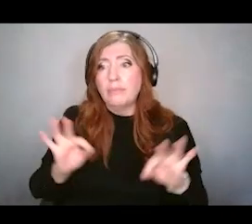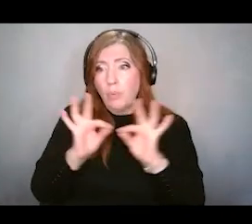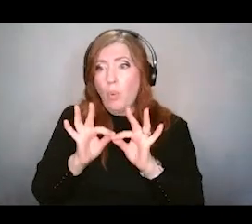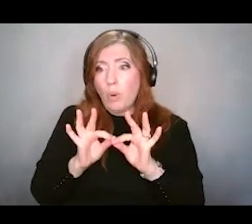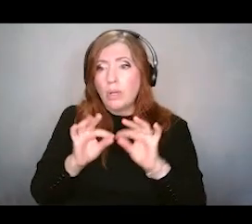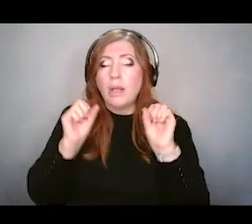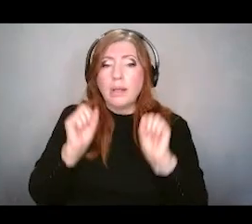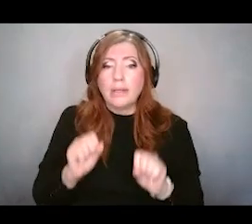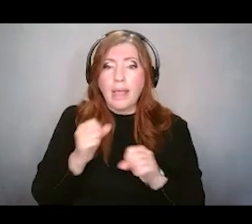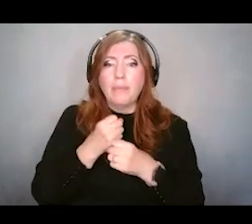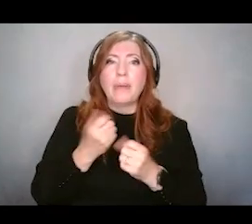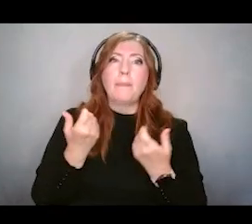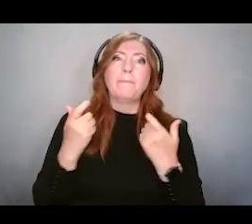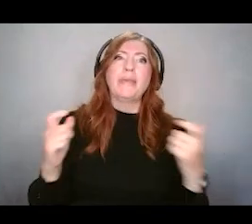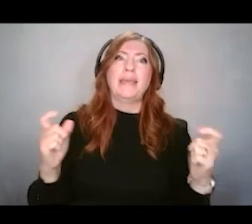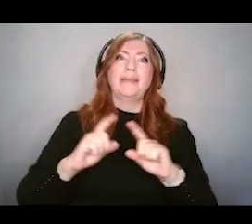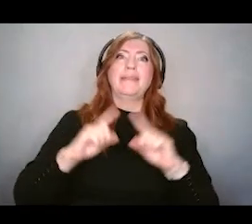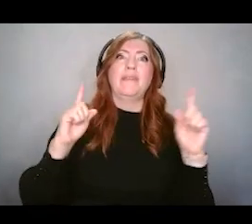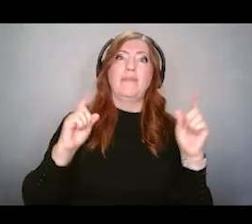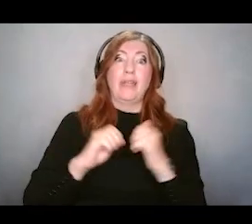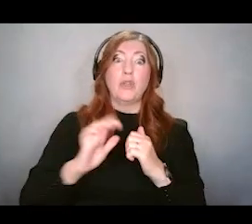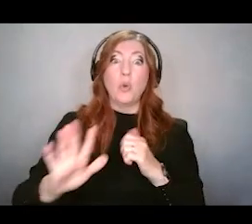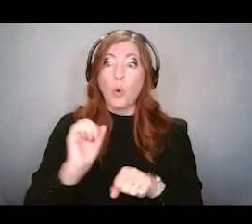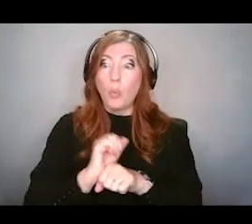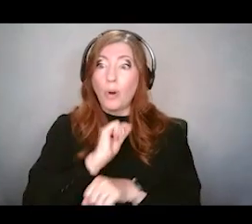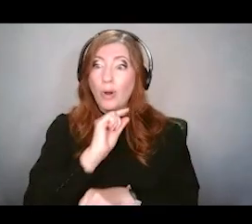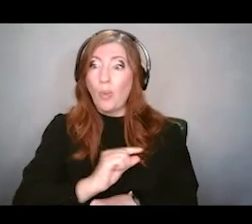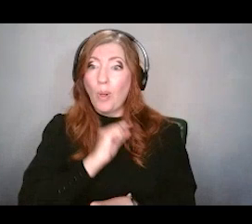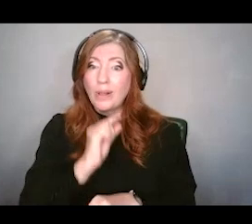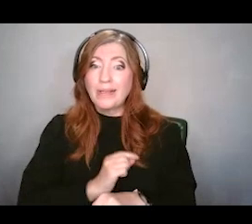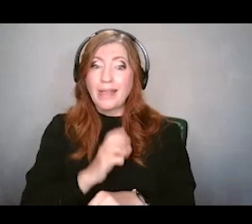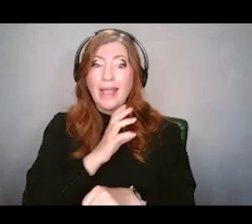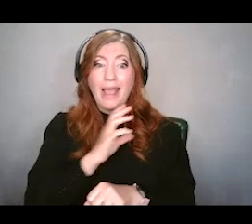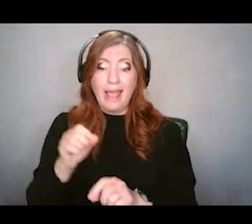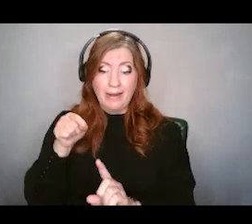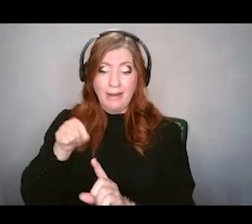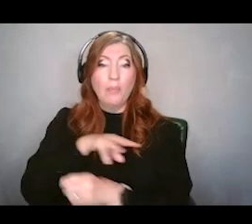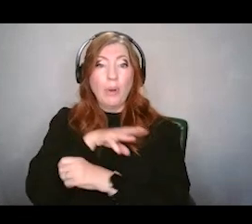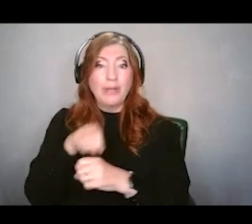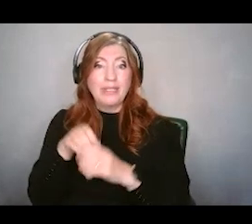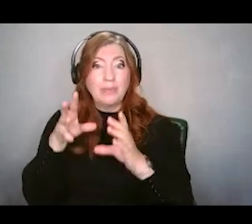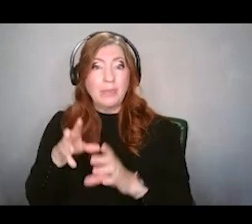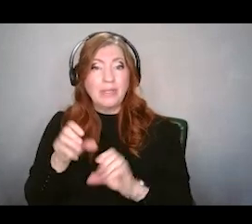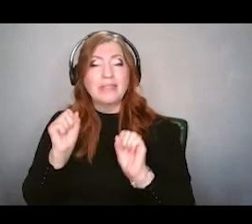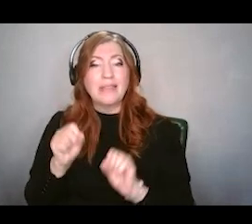quality of your work and the confidence your participants place in your project.